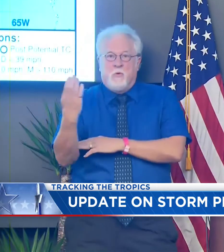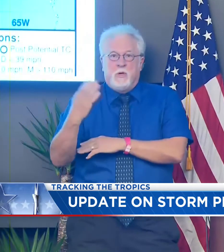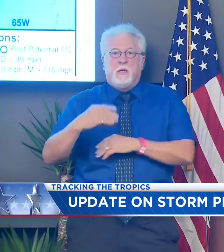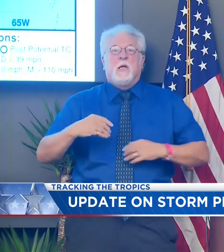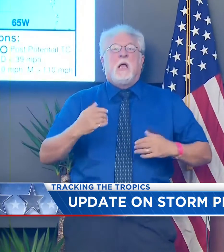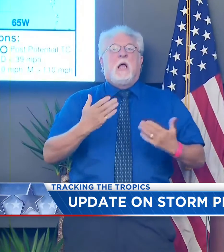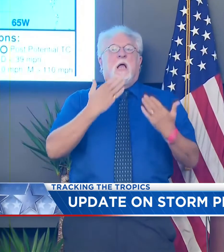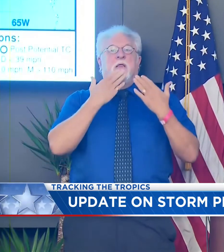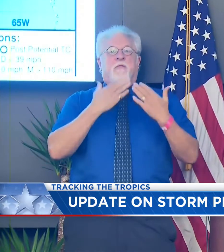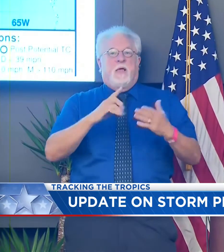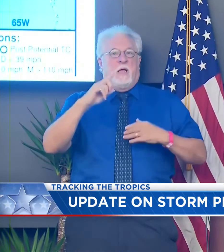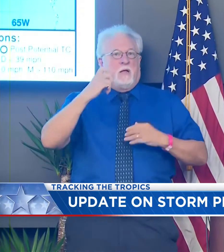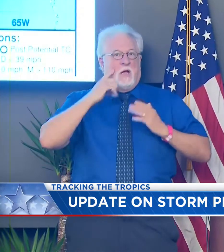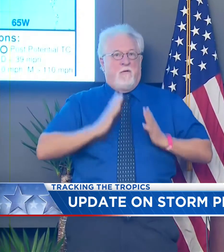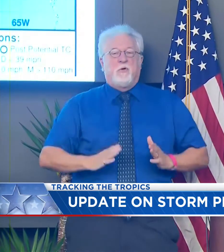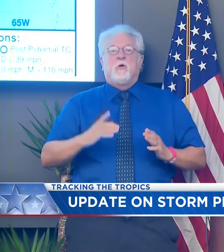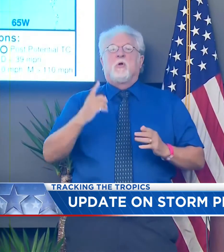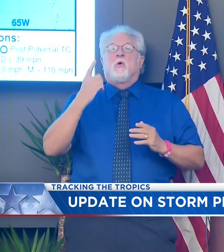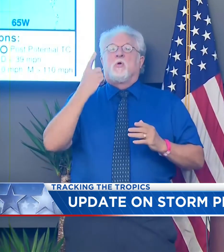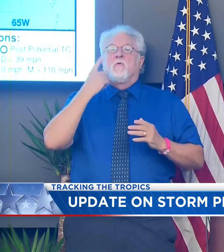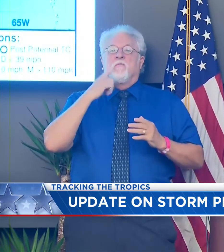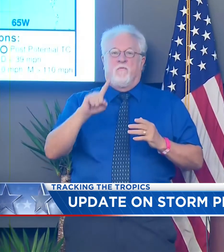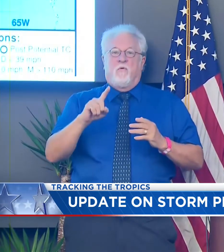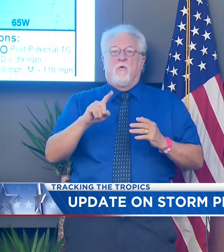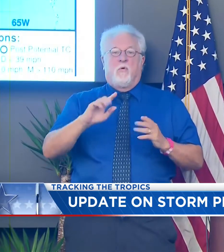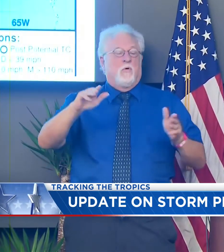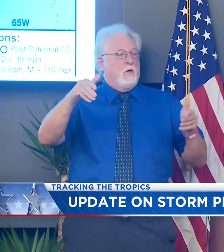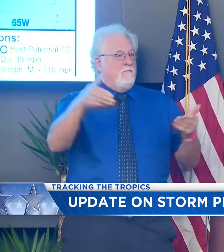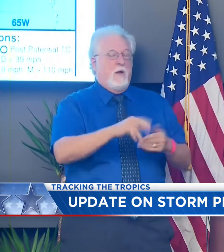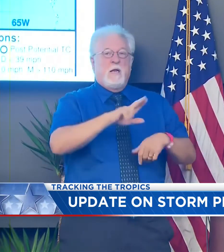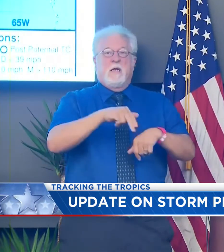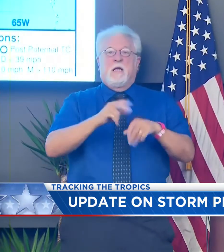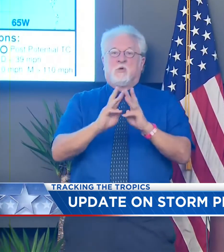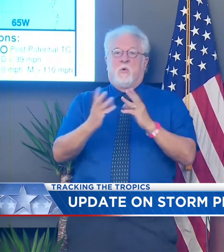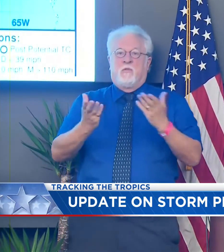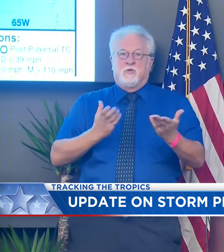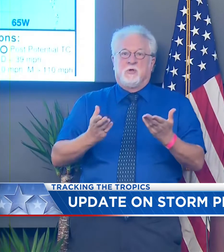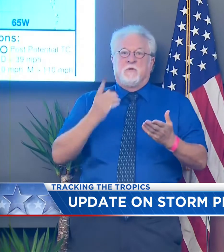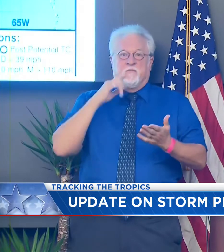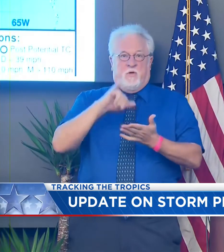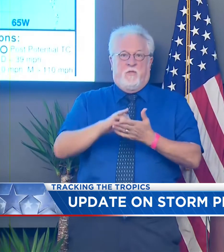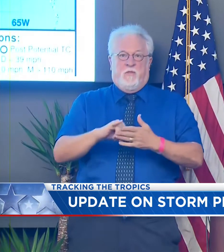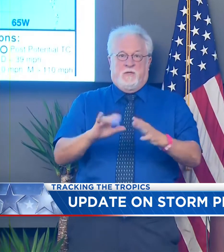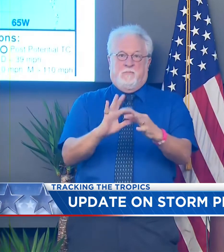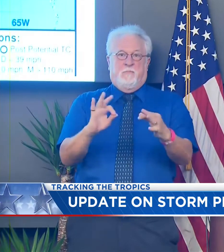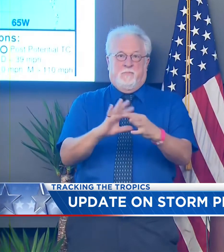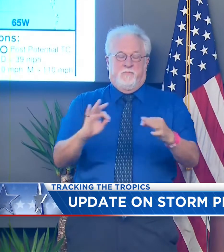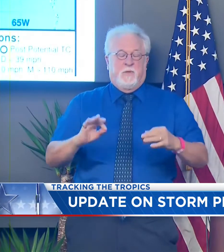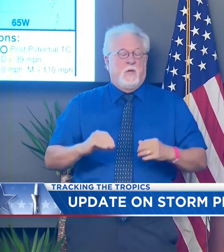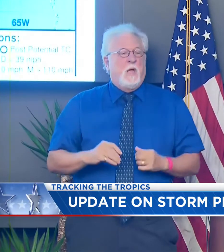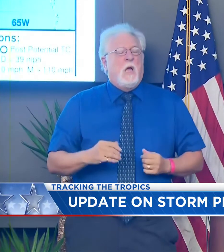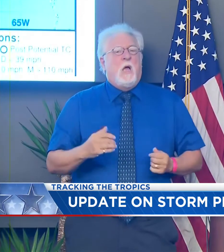FORECAST HE'S GOING TO GIVE US. GOOD MORNING, EVERYONE.